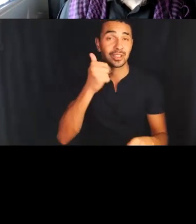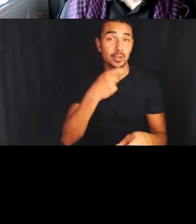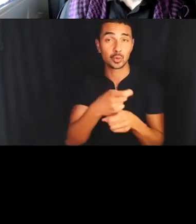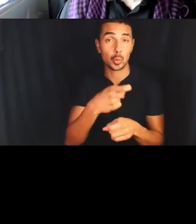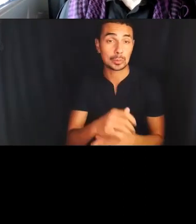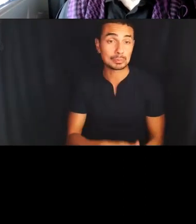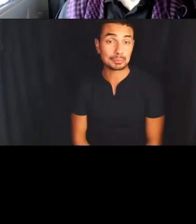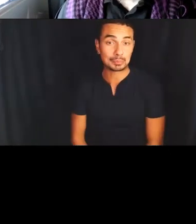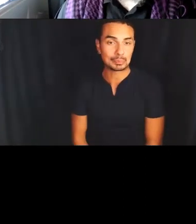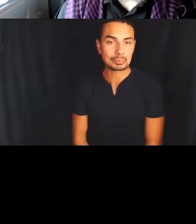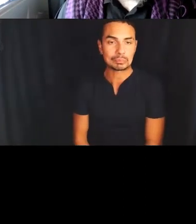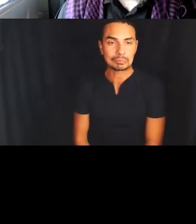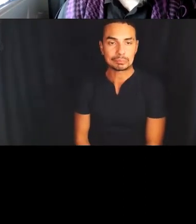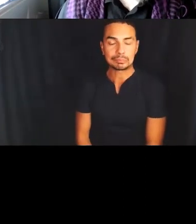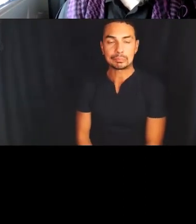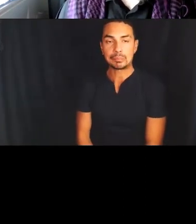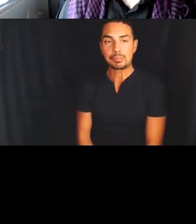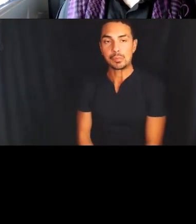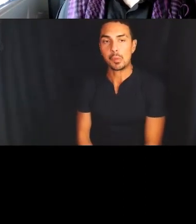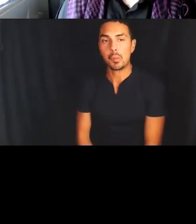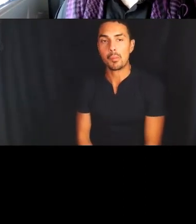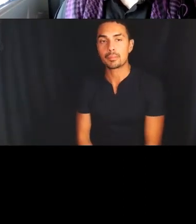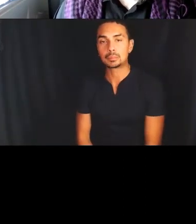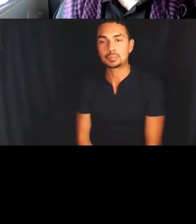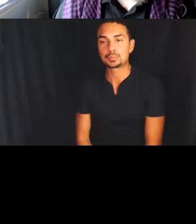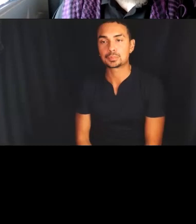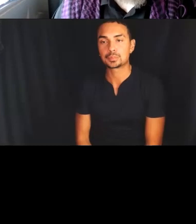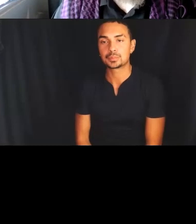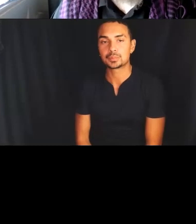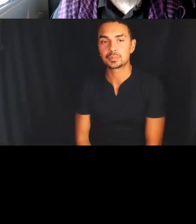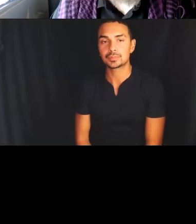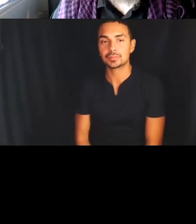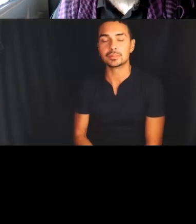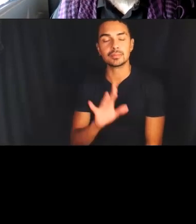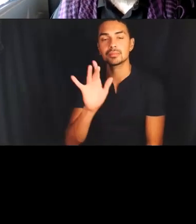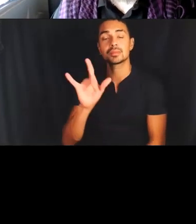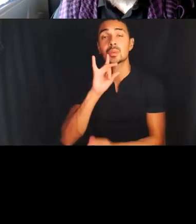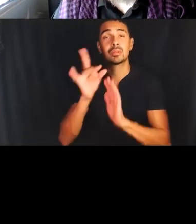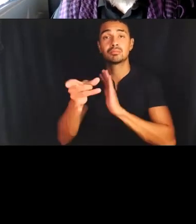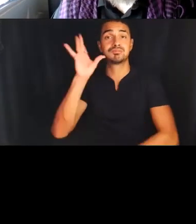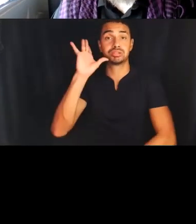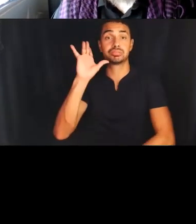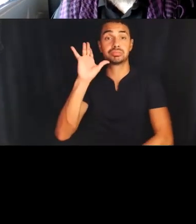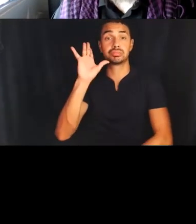And I think that's just a joke. It is horrible in relation to being trauma informed